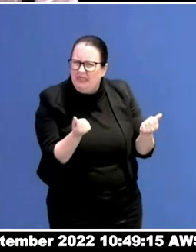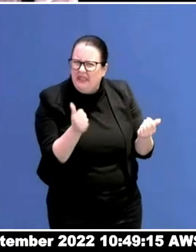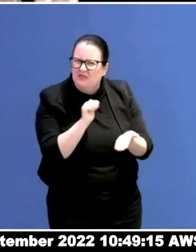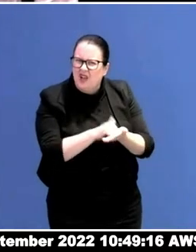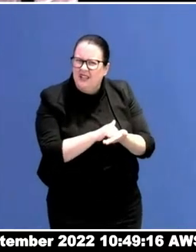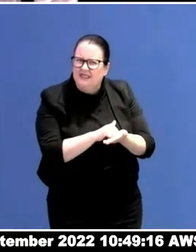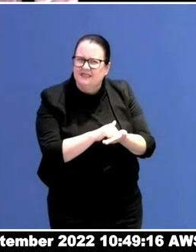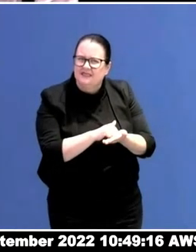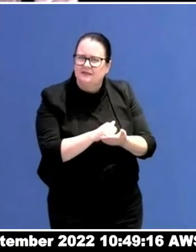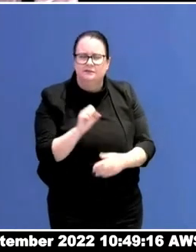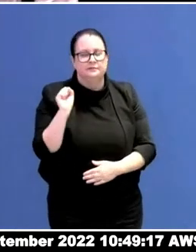Is that right? TERRY: That is correct.